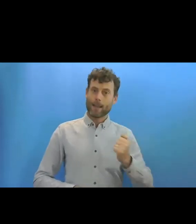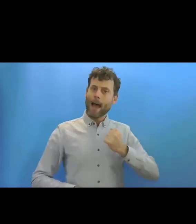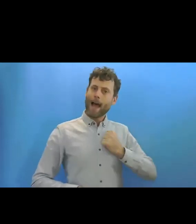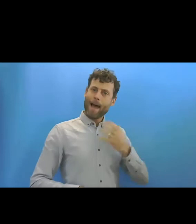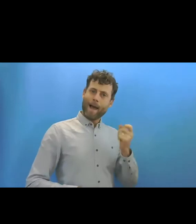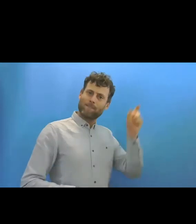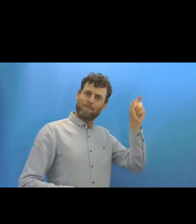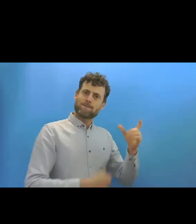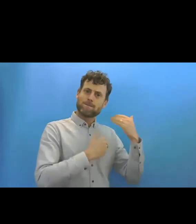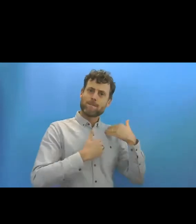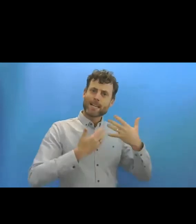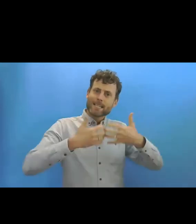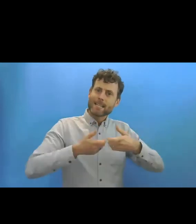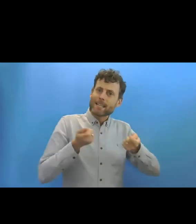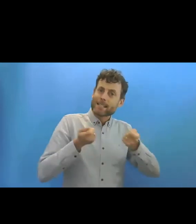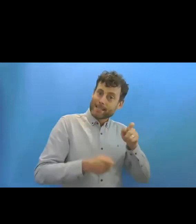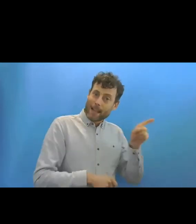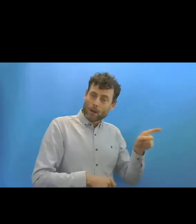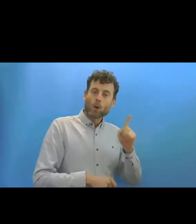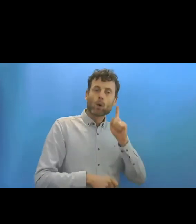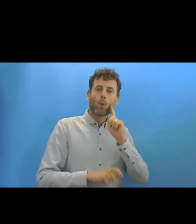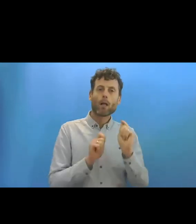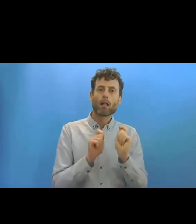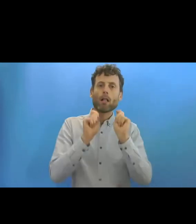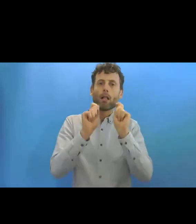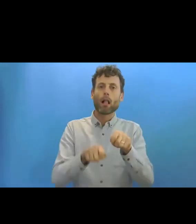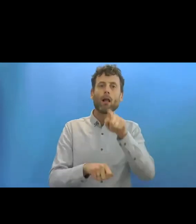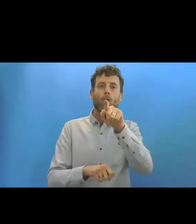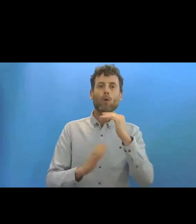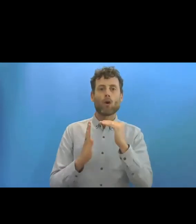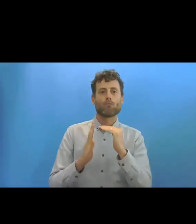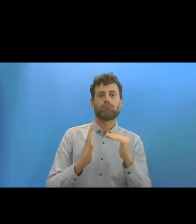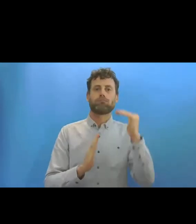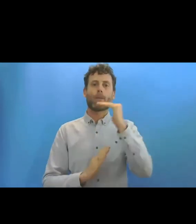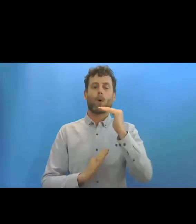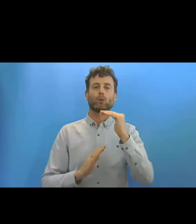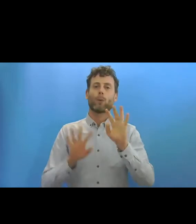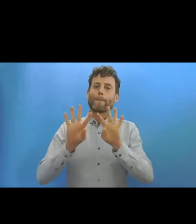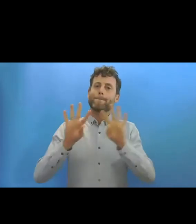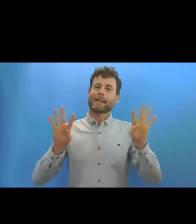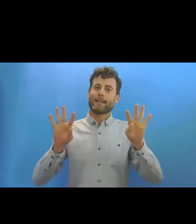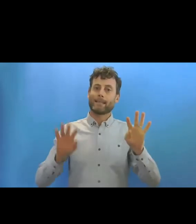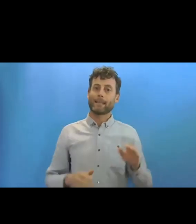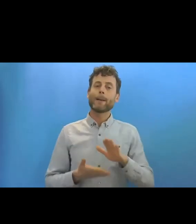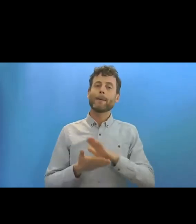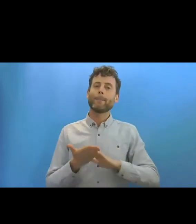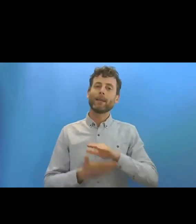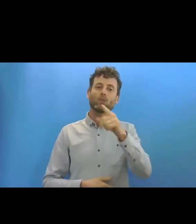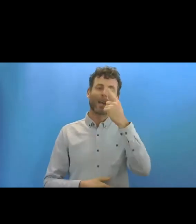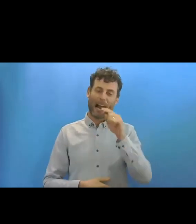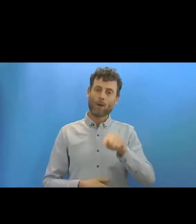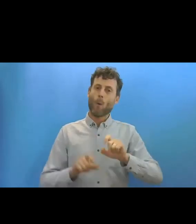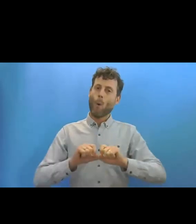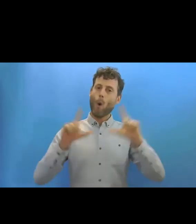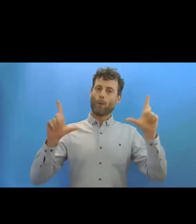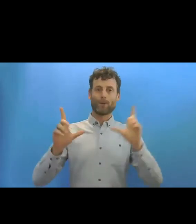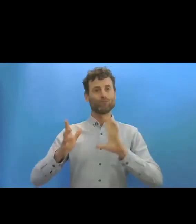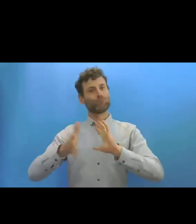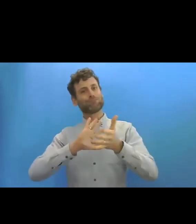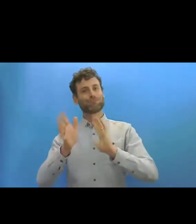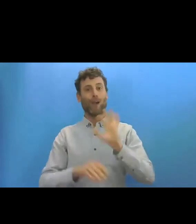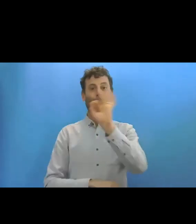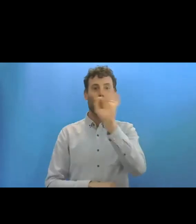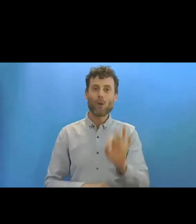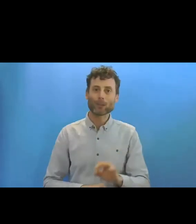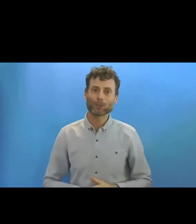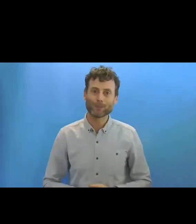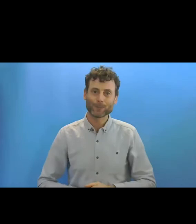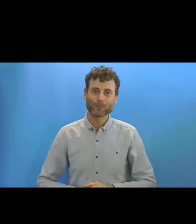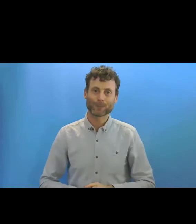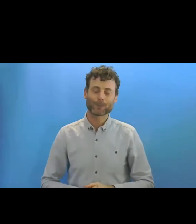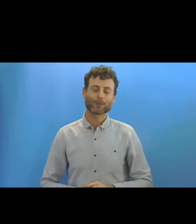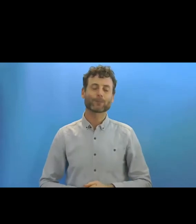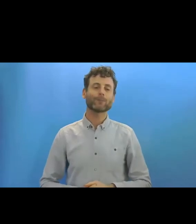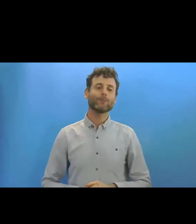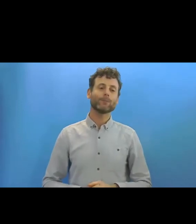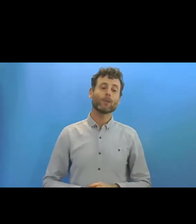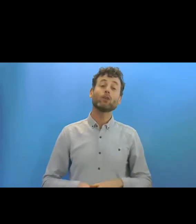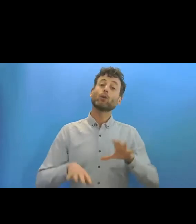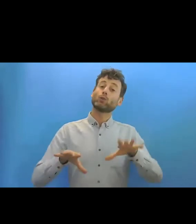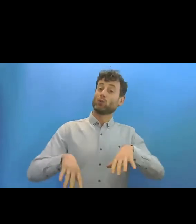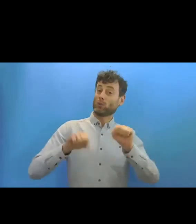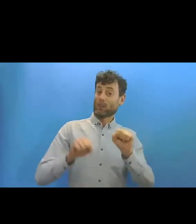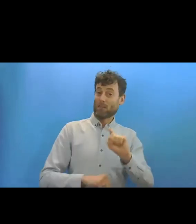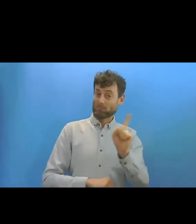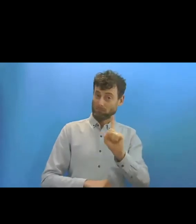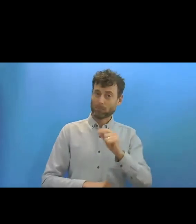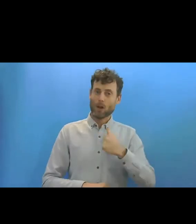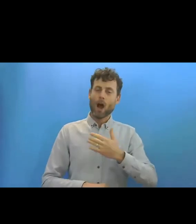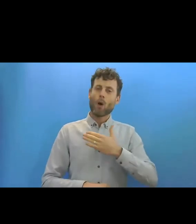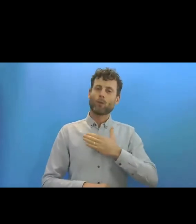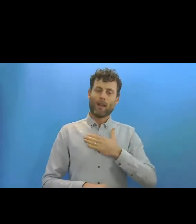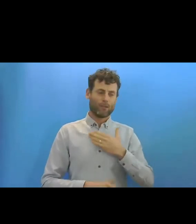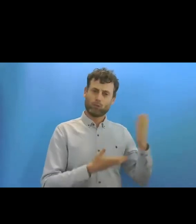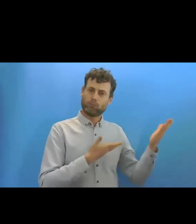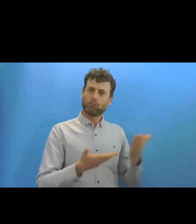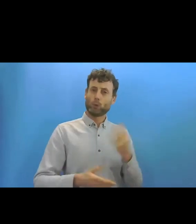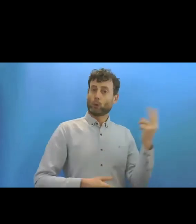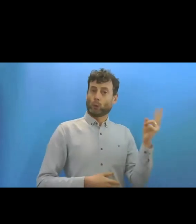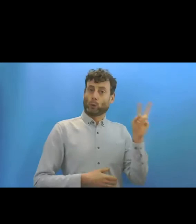BSL, so you would just use the raise hand button and our technical wizard Ben will find you and invite you in to ask your question as this is a webinar and you'll just need to